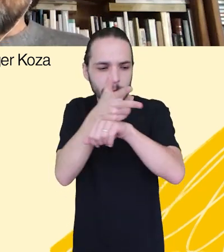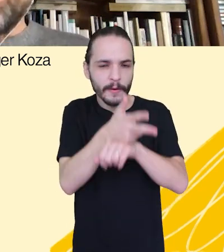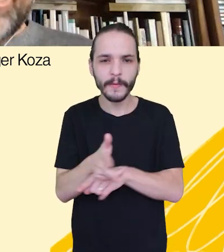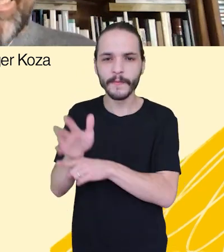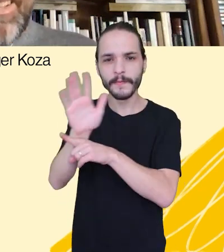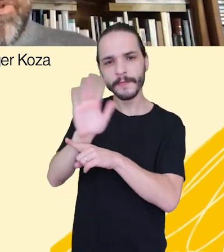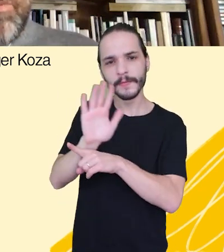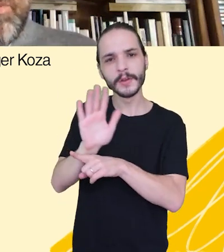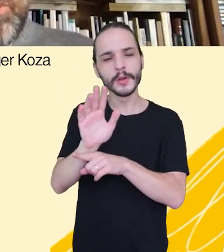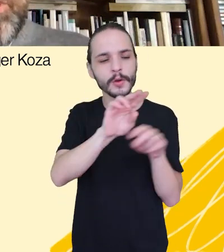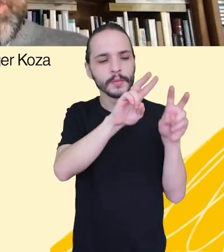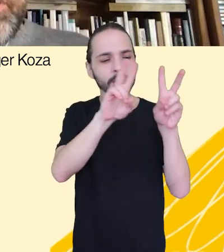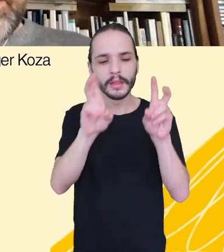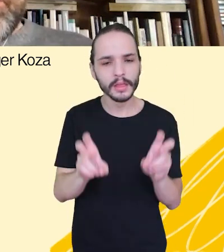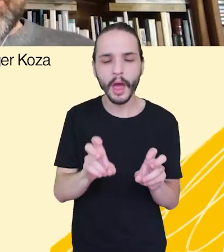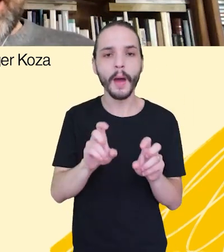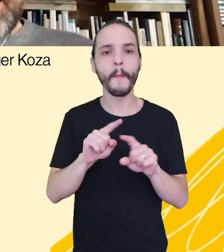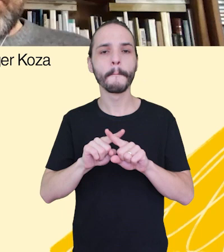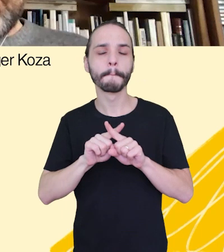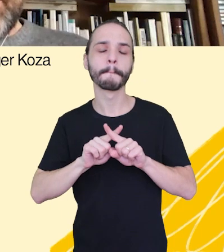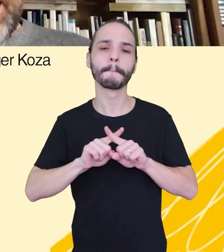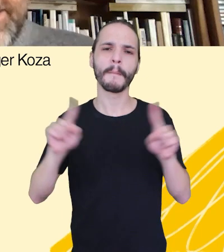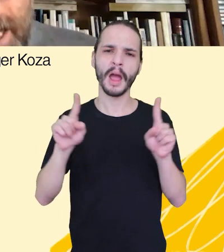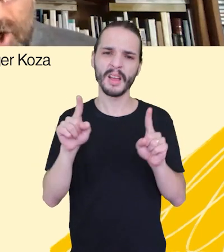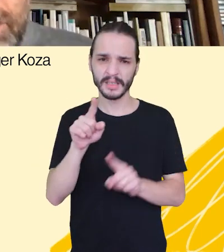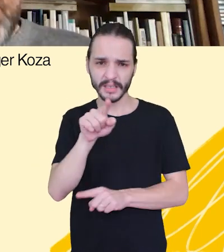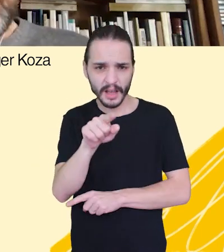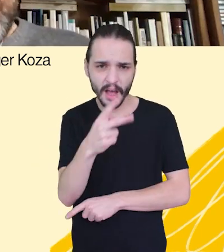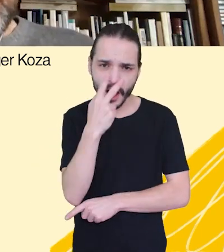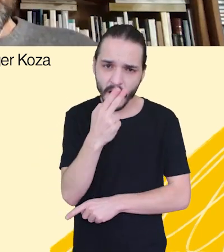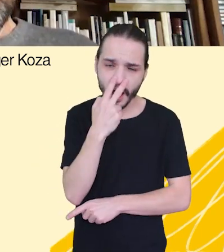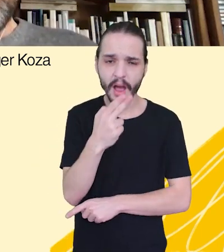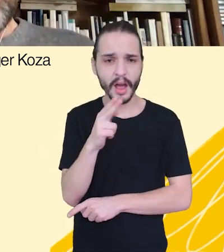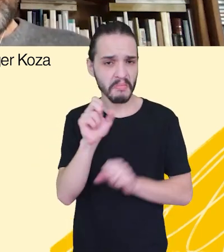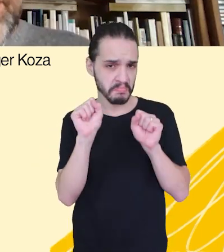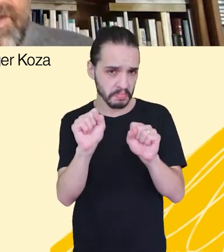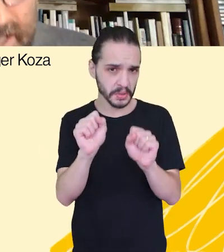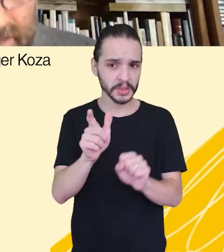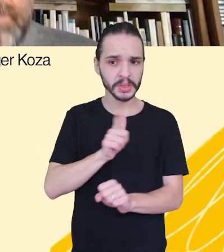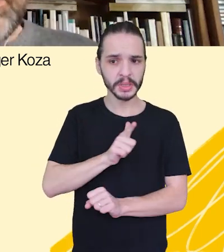But do you think there was a kind of radicalization towards the mise-en-scene?